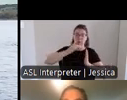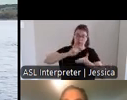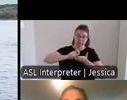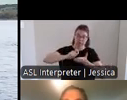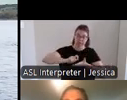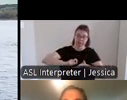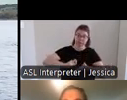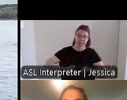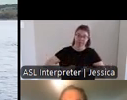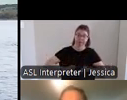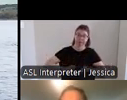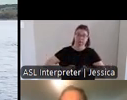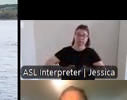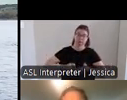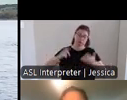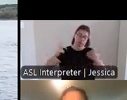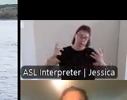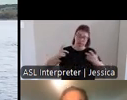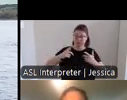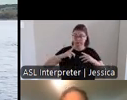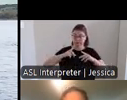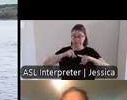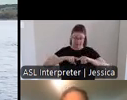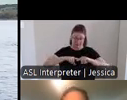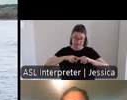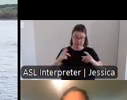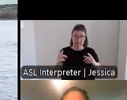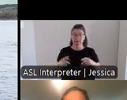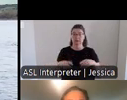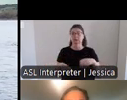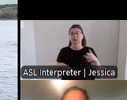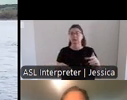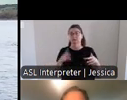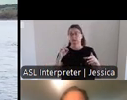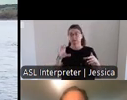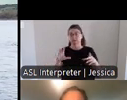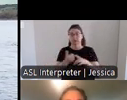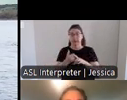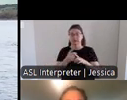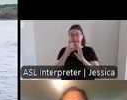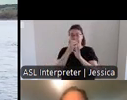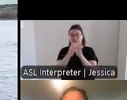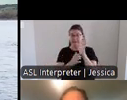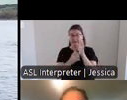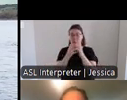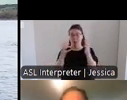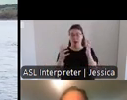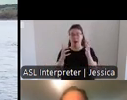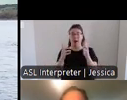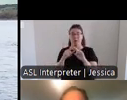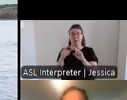and engage with the document instead. So, this is a document that has a lot of text on it, but also places for students to respond to the text.